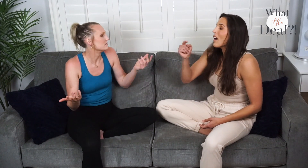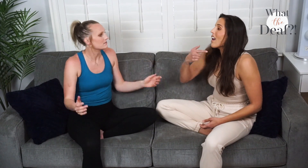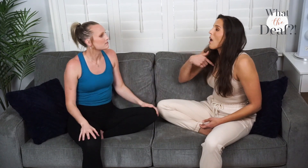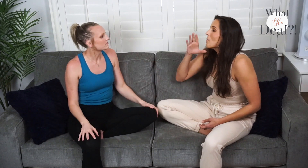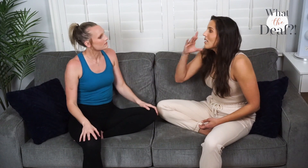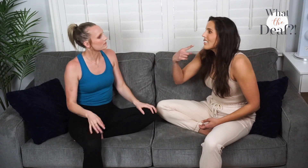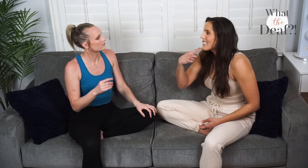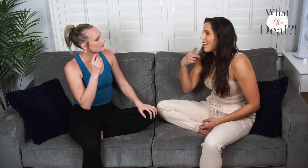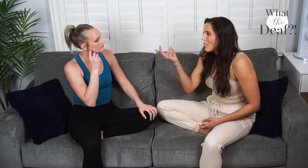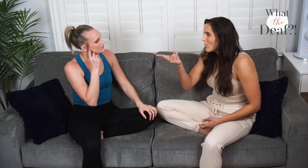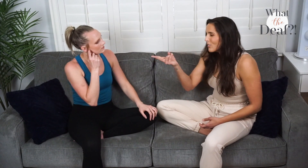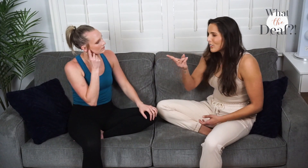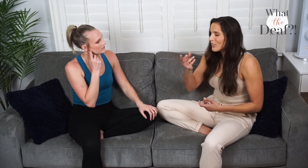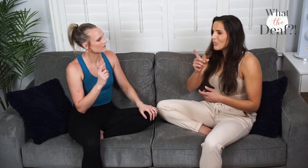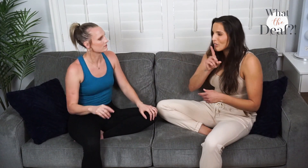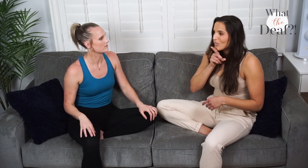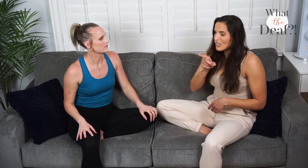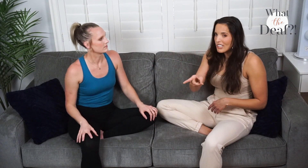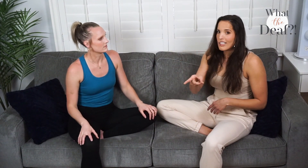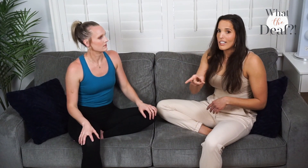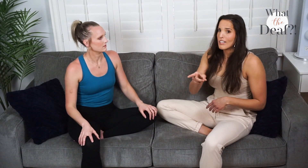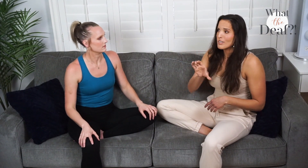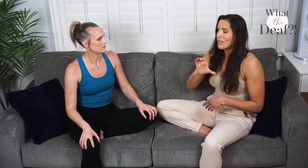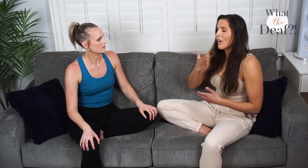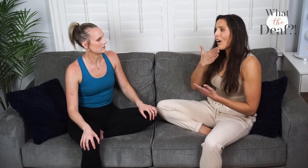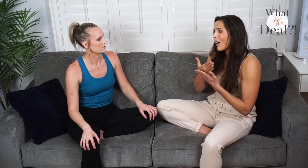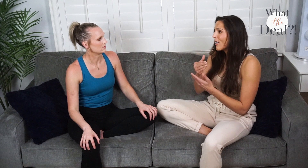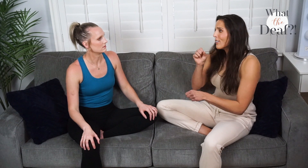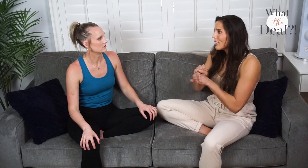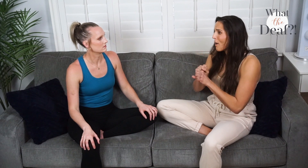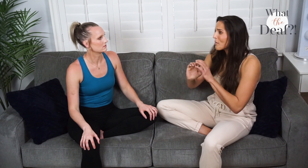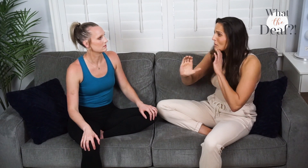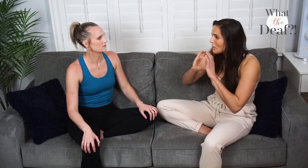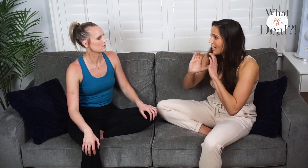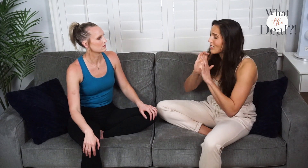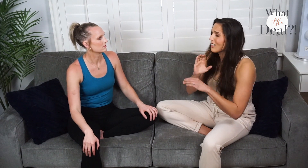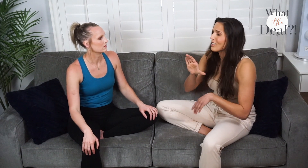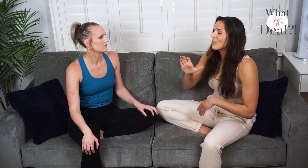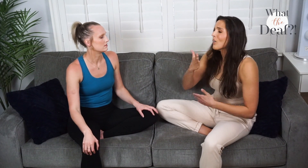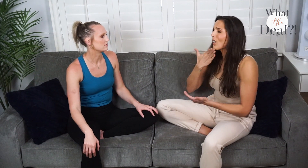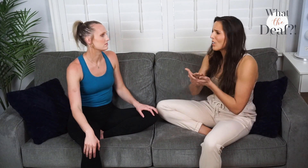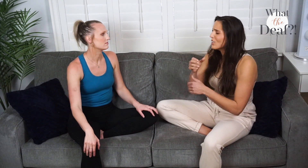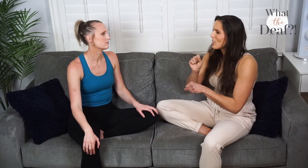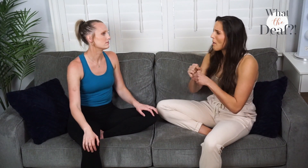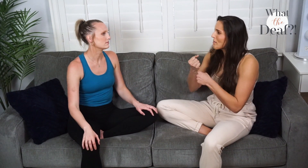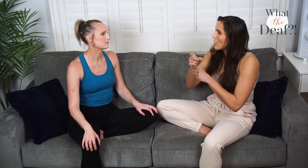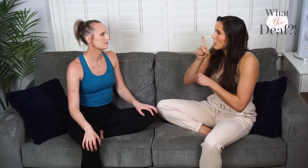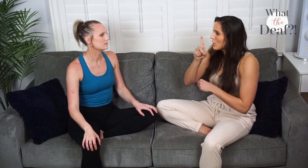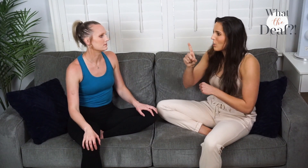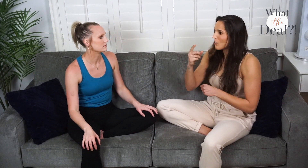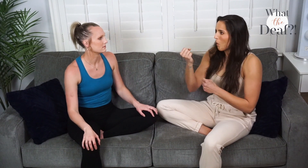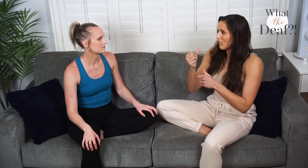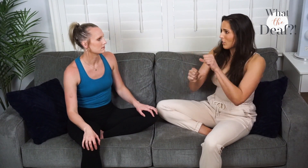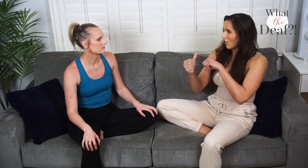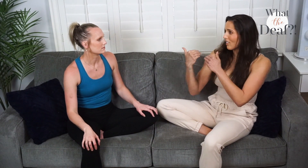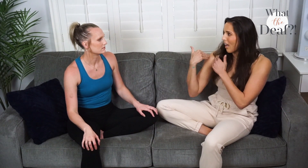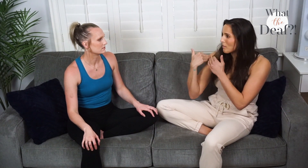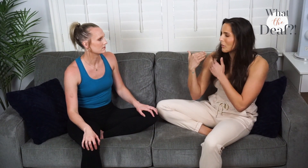But I will say, you two do a great job with communication, with making sure you hold each other accountable